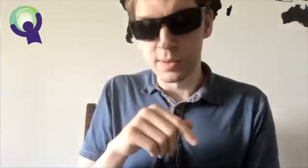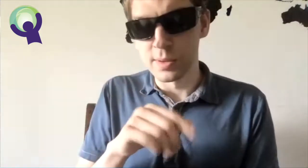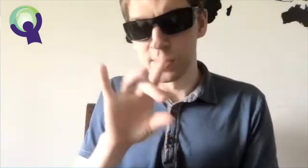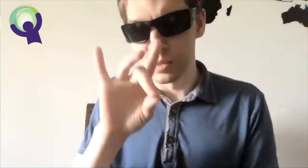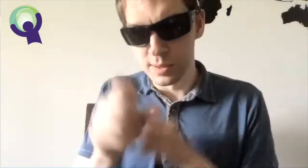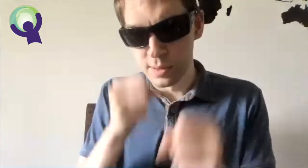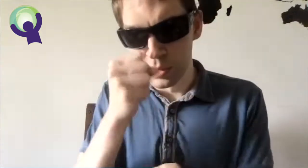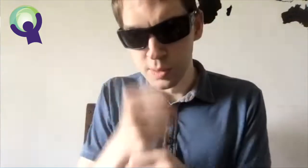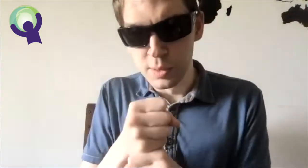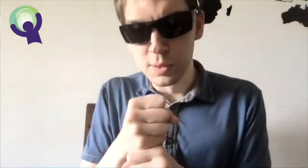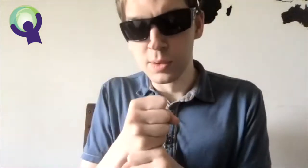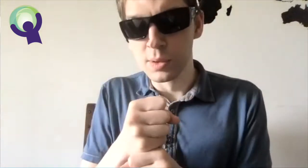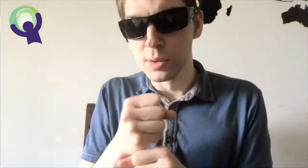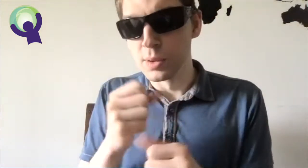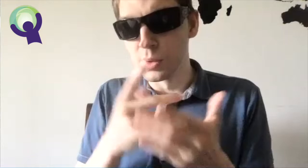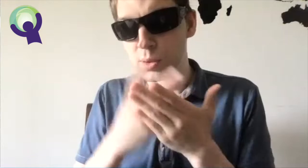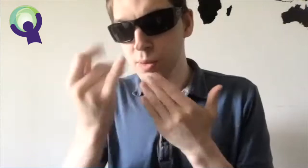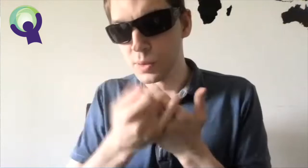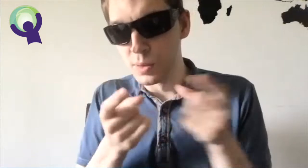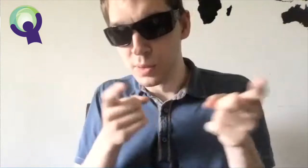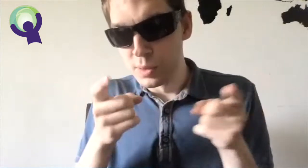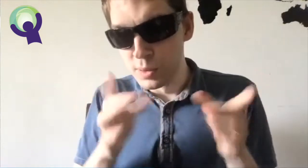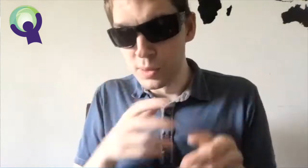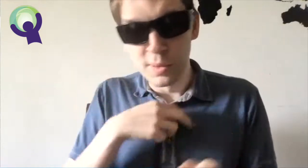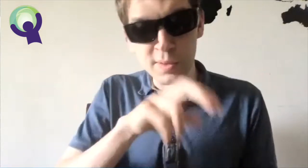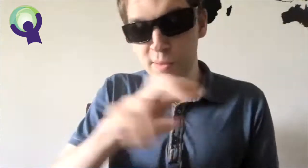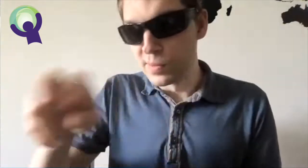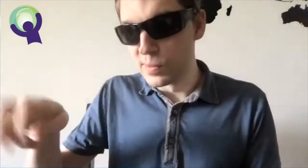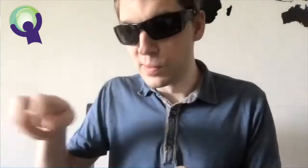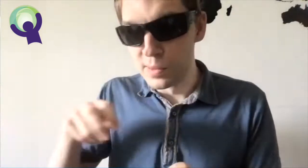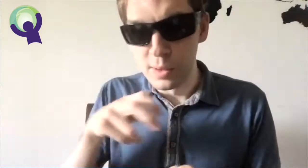When I was in Maryland I worked for the federal government for several years as a project manager